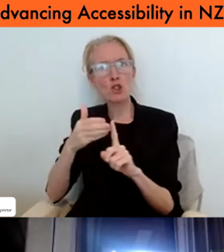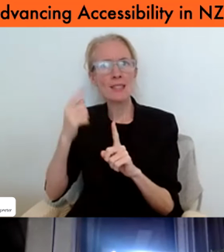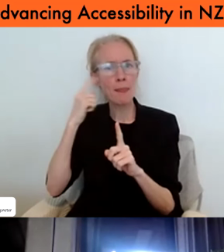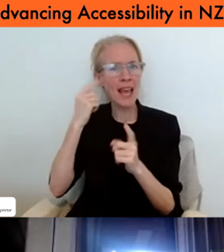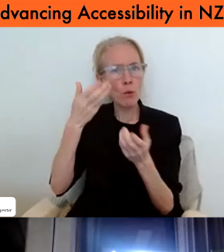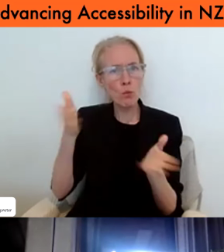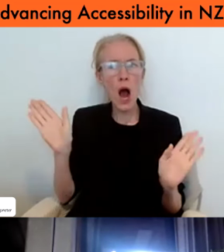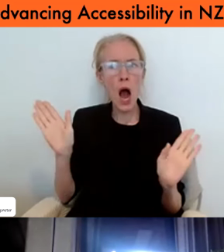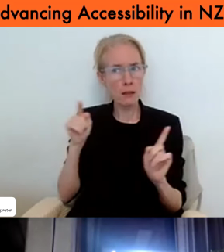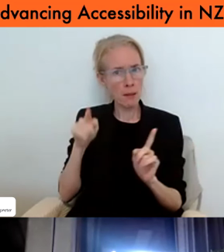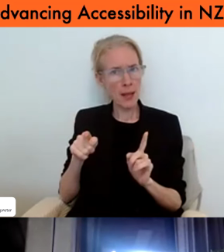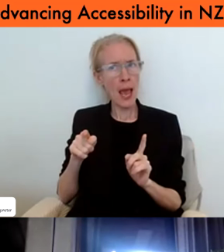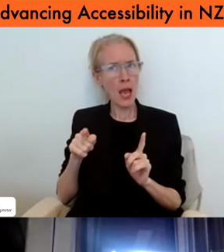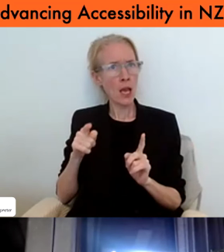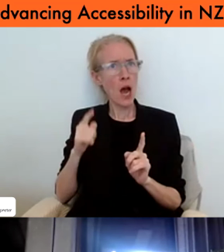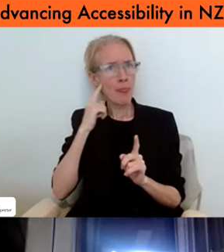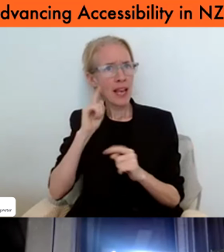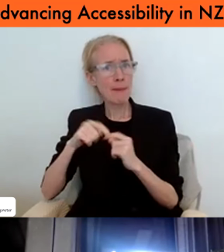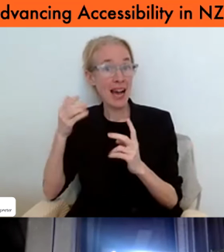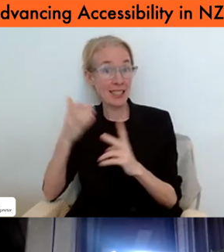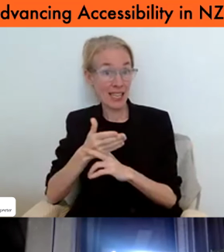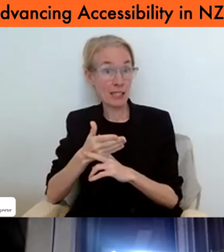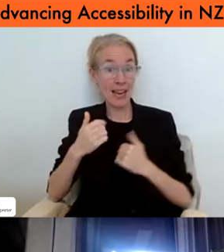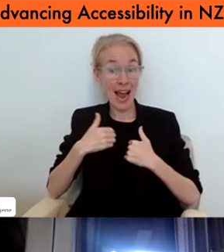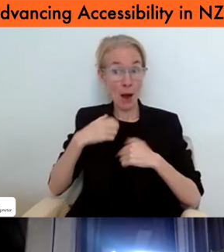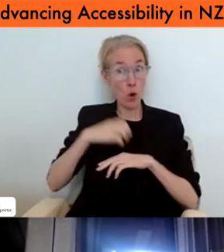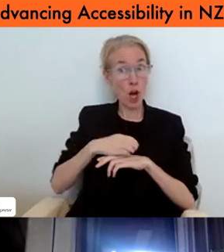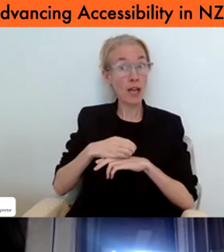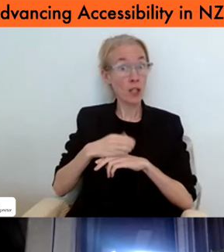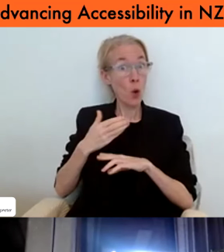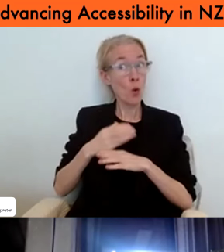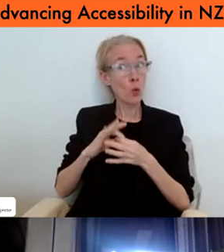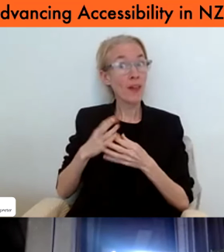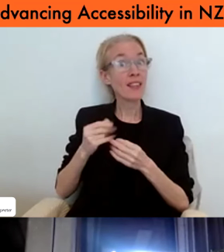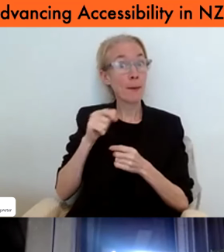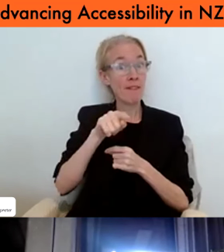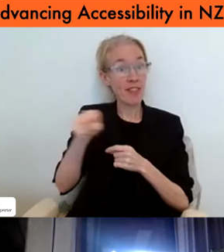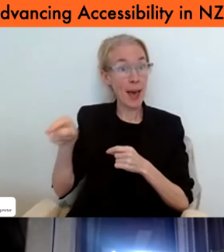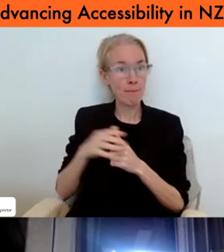a few of them. Yeah. Last question. "Does the panel know why ACC have